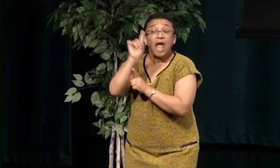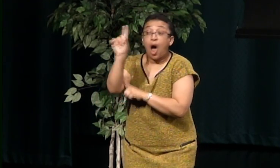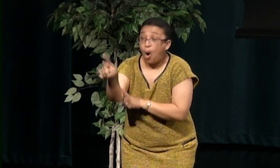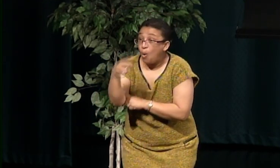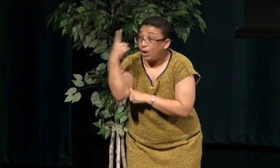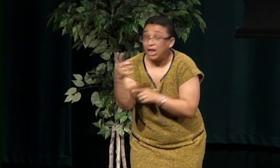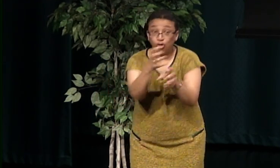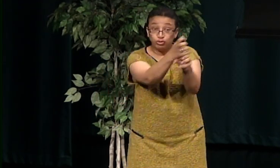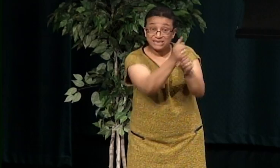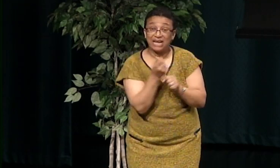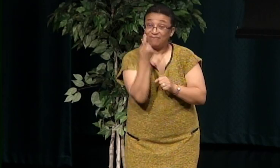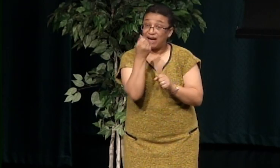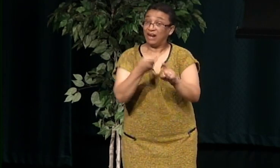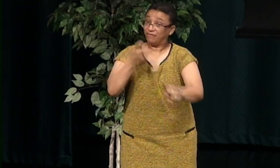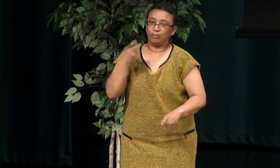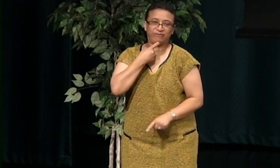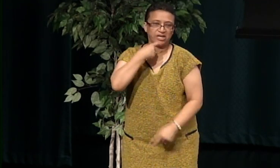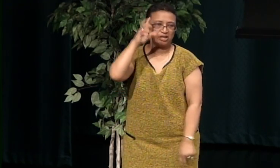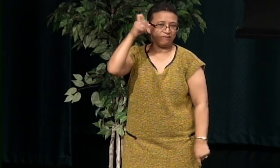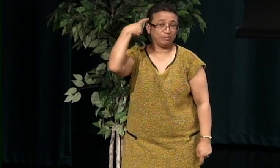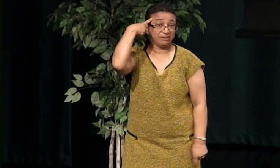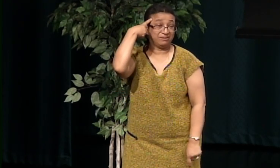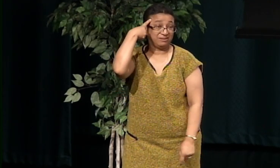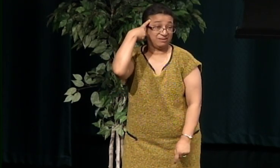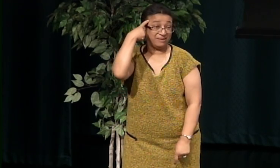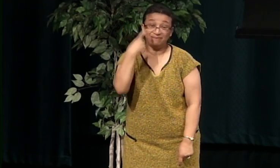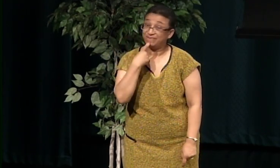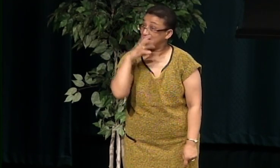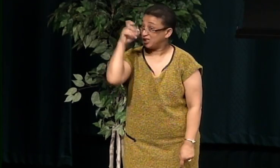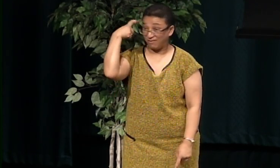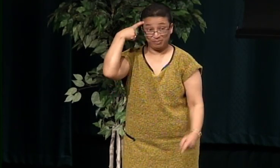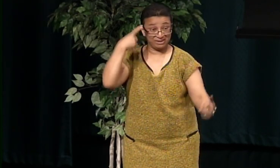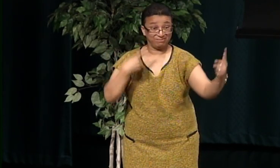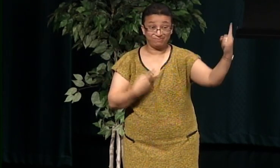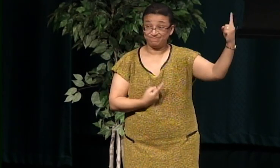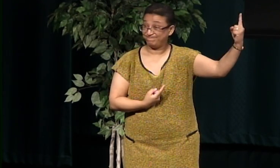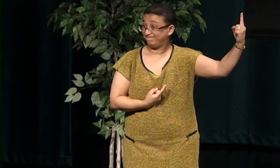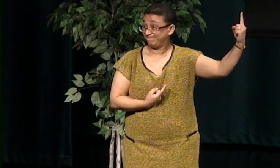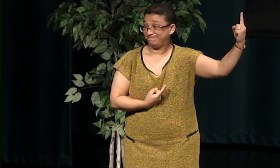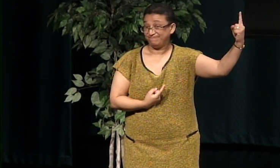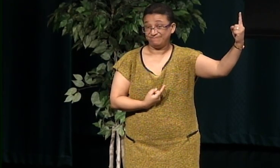so that we can do the work that we want to do. We only receive funds from the Finish government